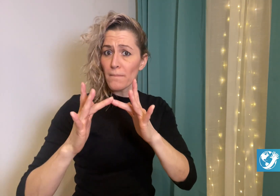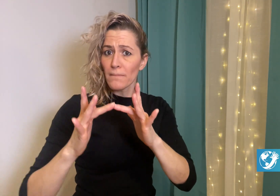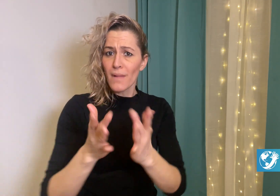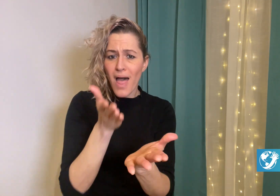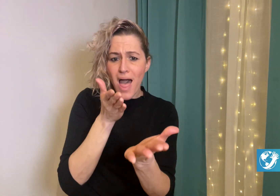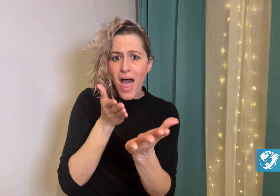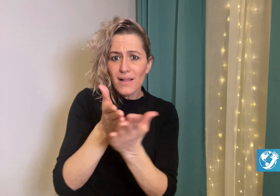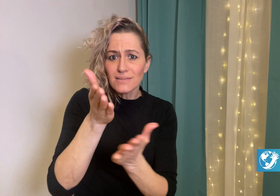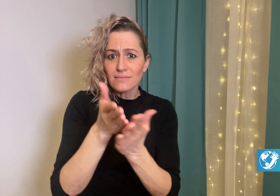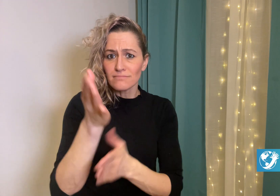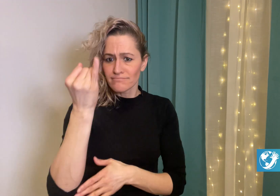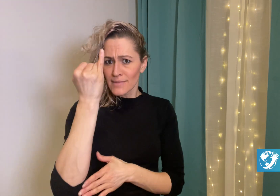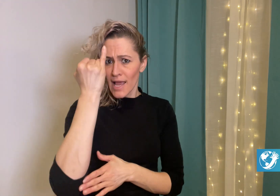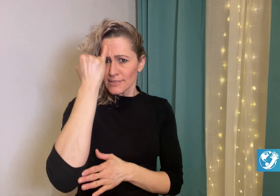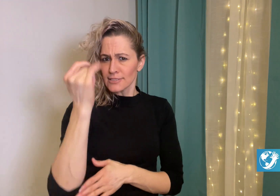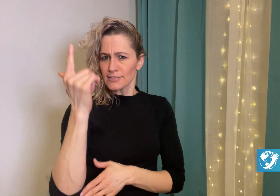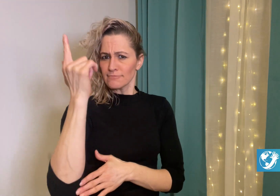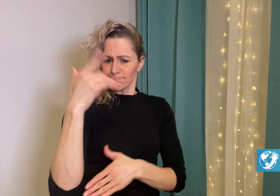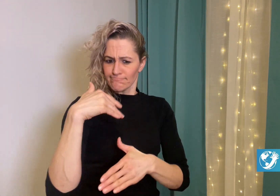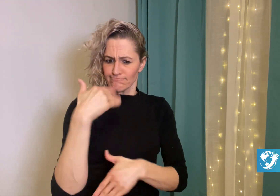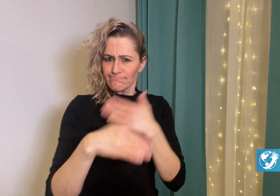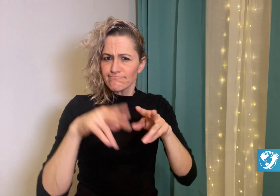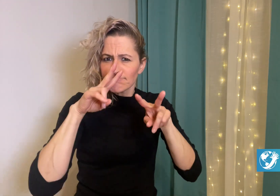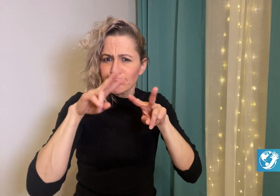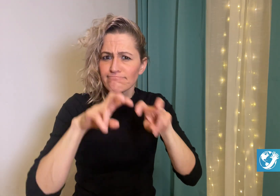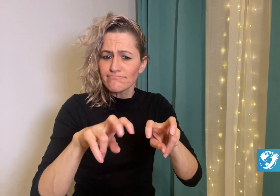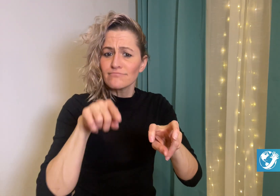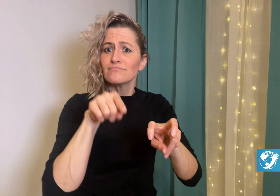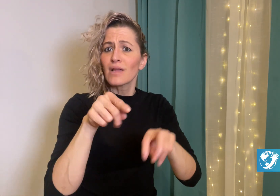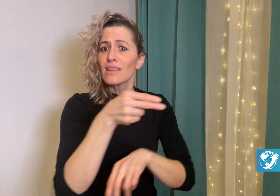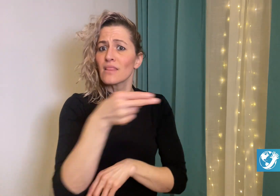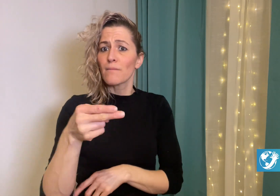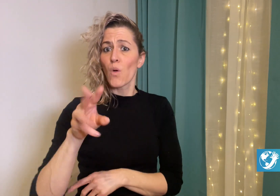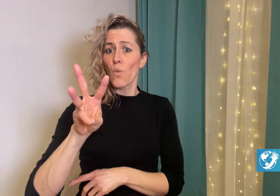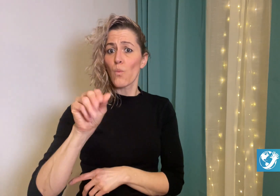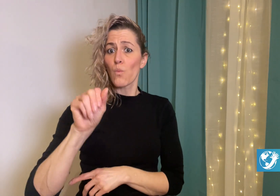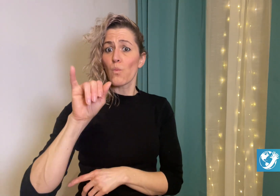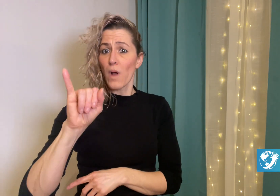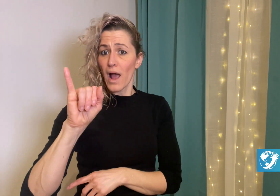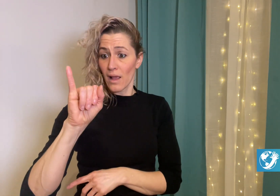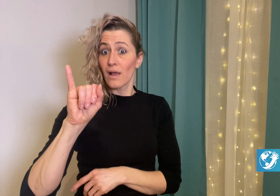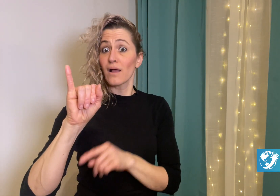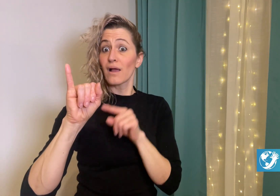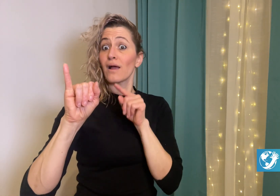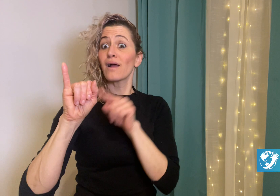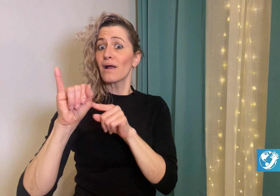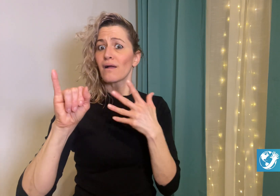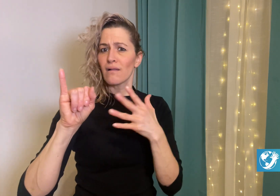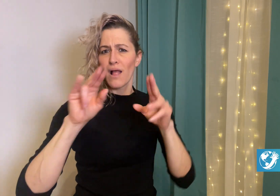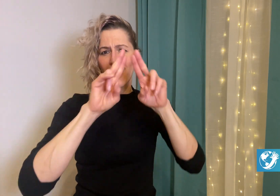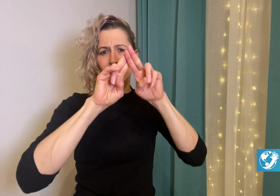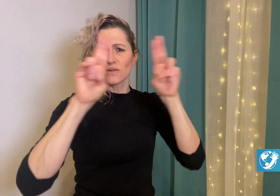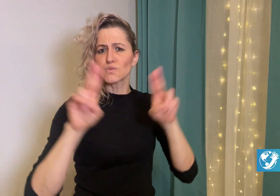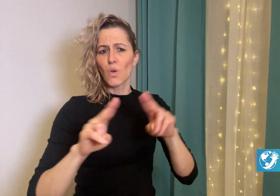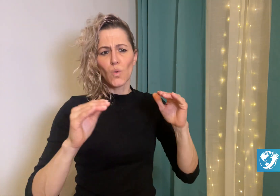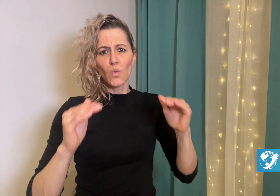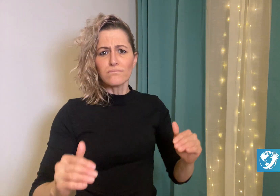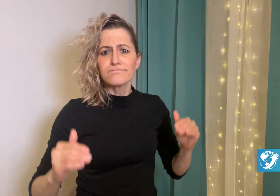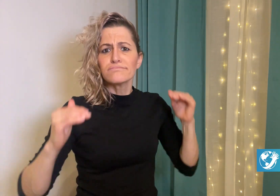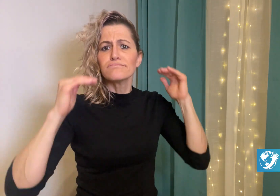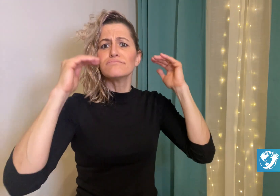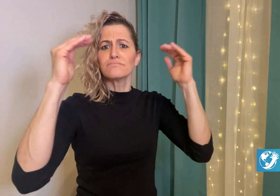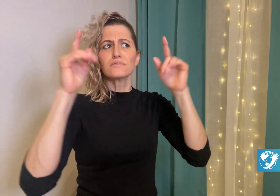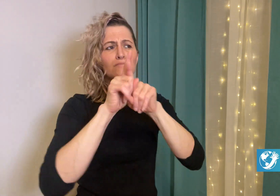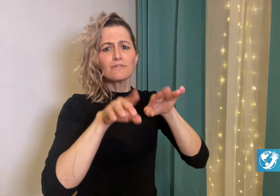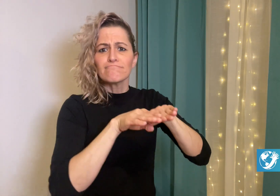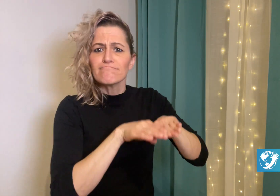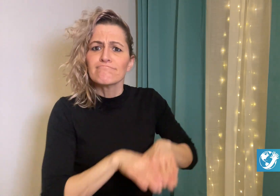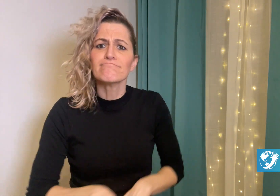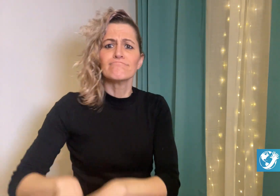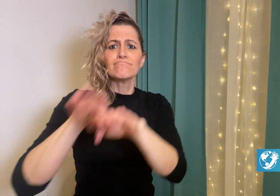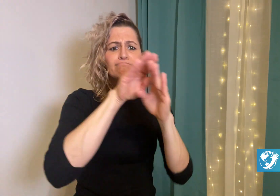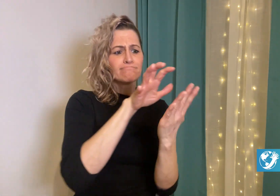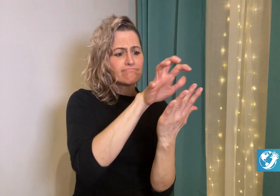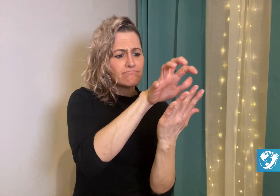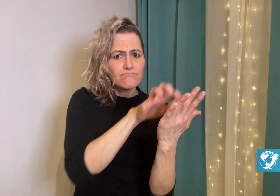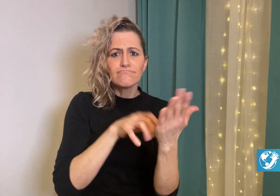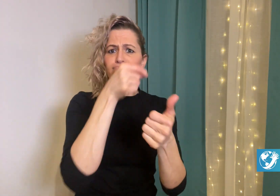The Web Accessibility Initiative, WAI, an international standard,